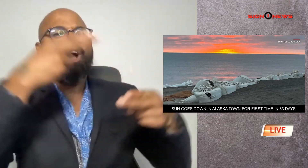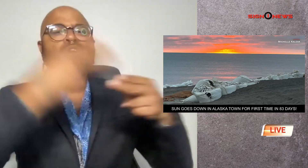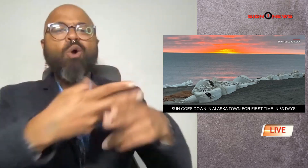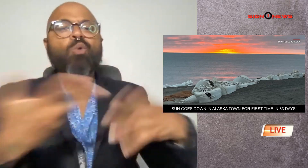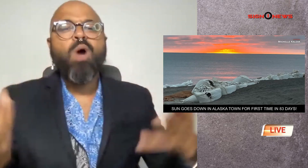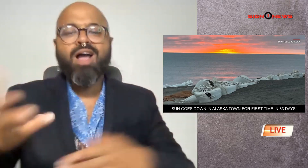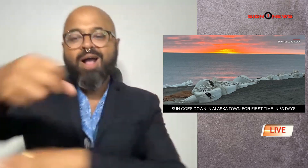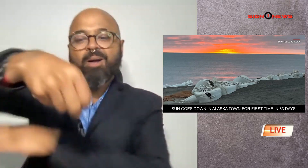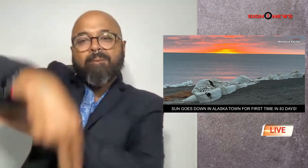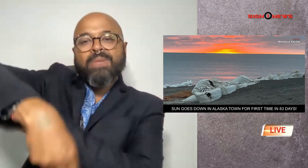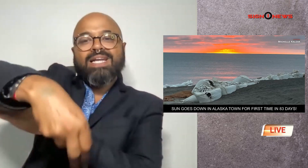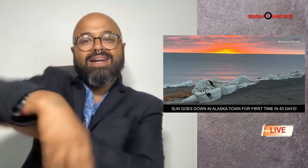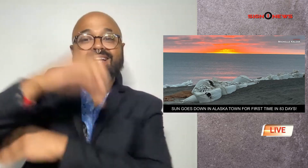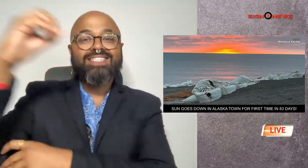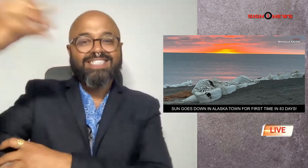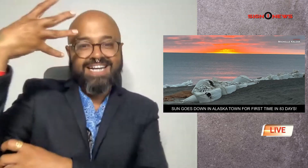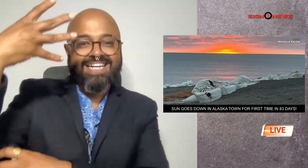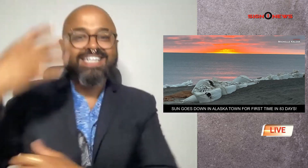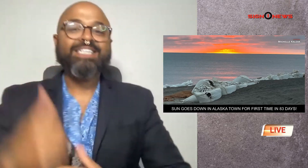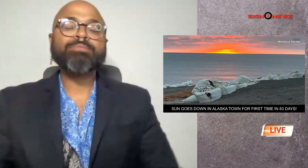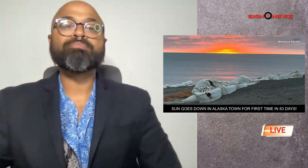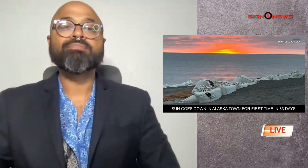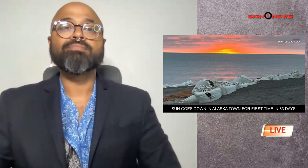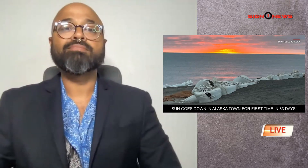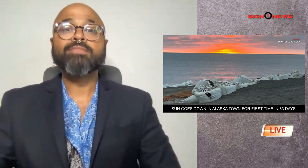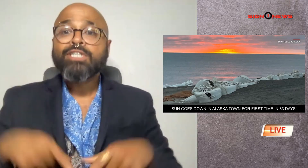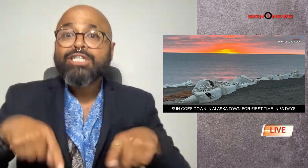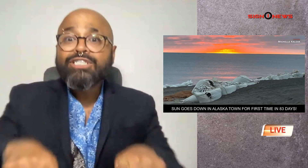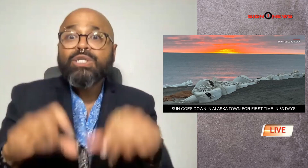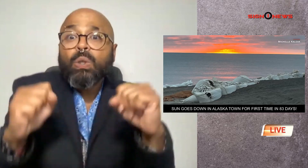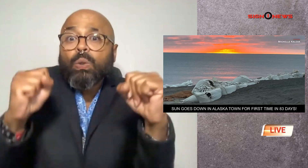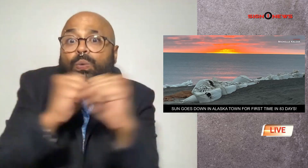people living in the area call it midnight sun